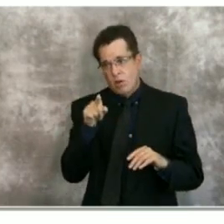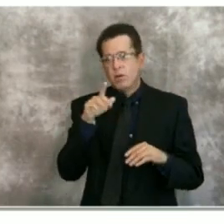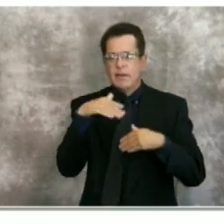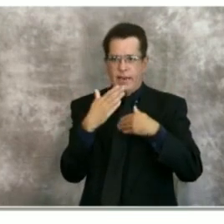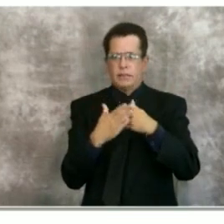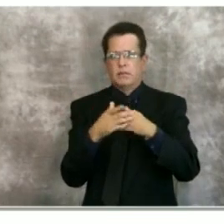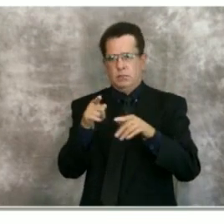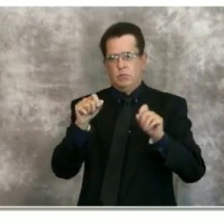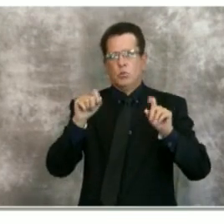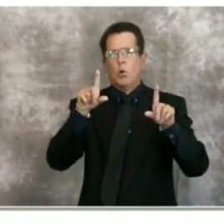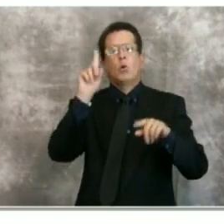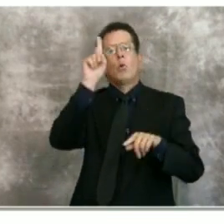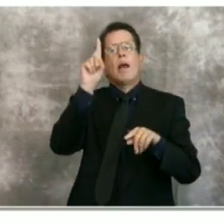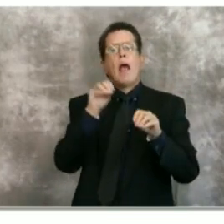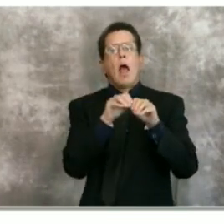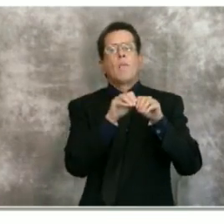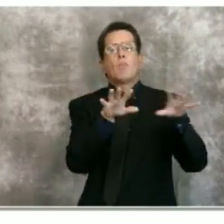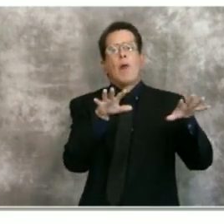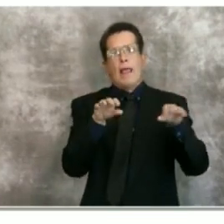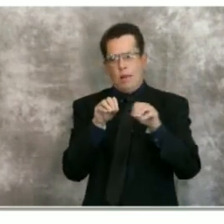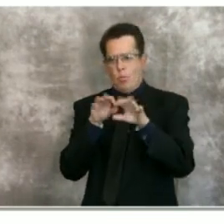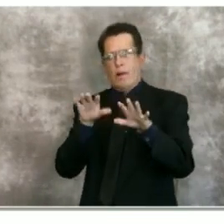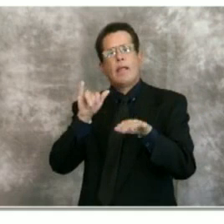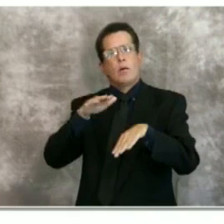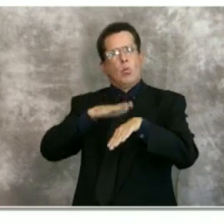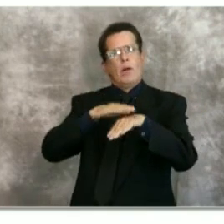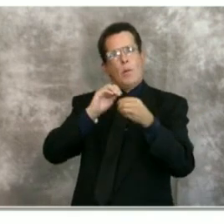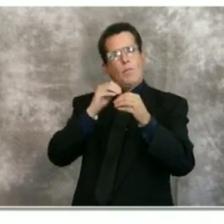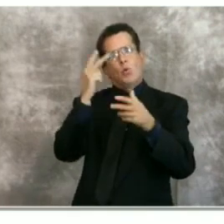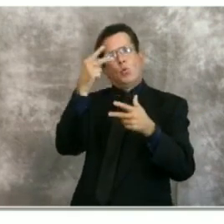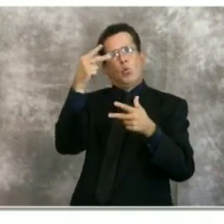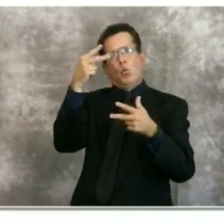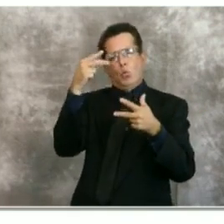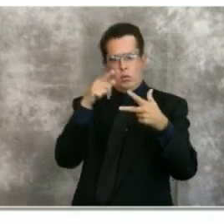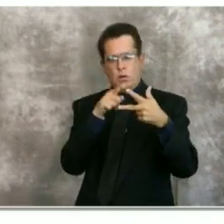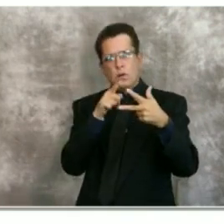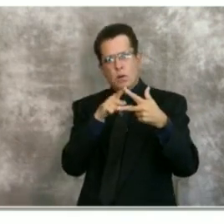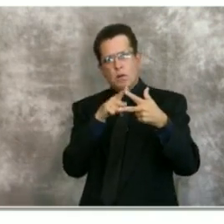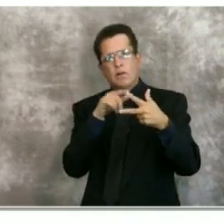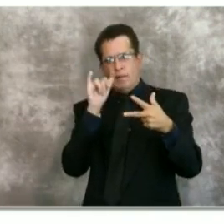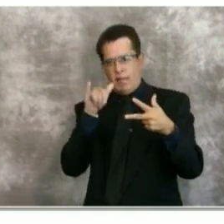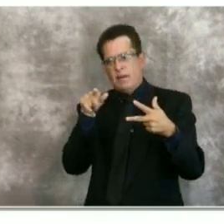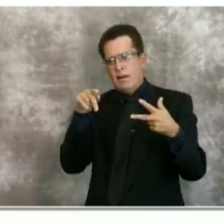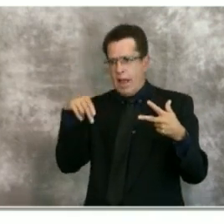ON THEIR WAY WEBSITE WHERE THEY COMPARE ALL COUNTIES TO EACH OTHER NEXT SLIDE SHOWS.